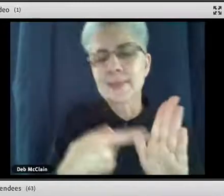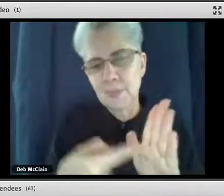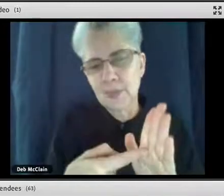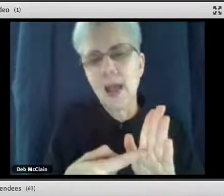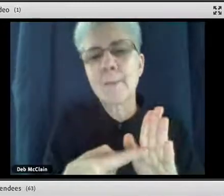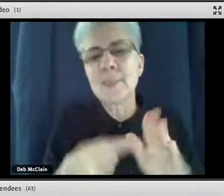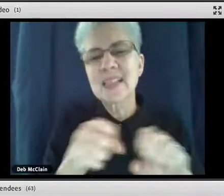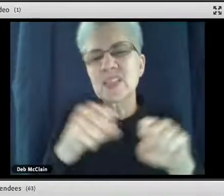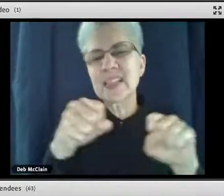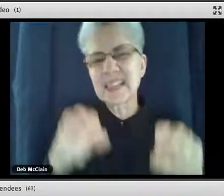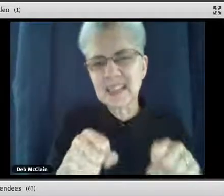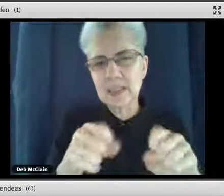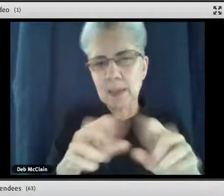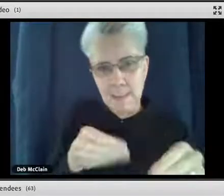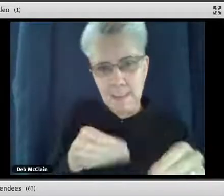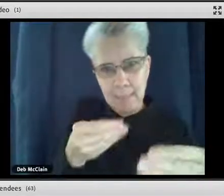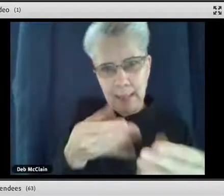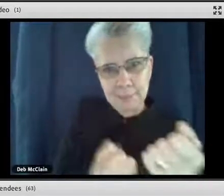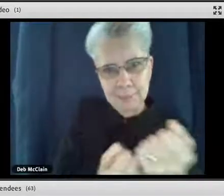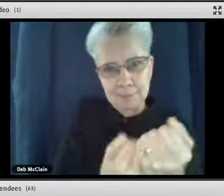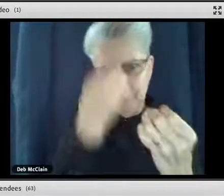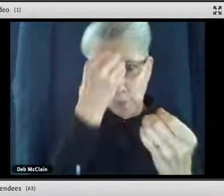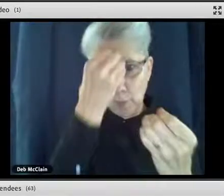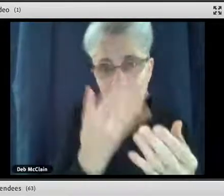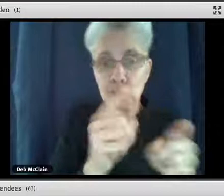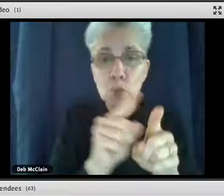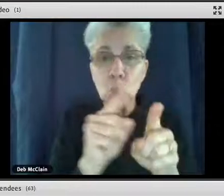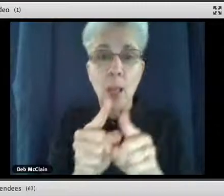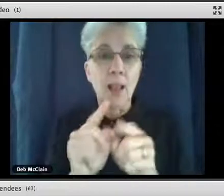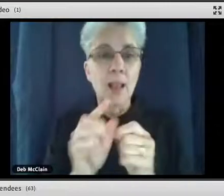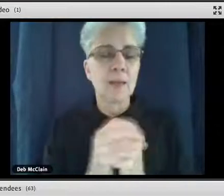Sometimes these are system-supplied information as well.